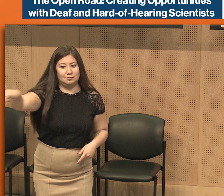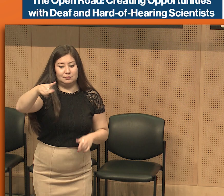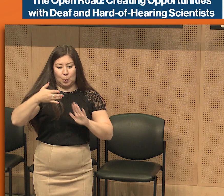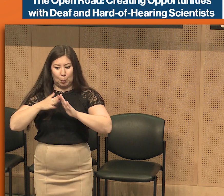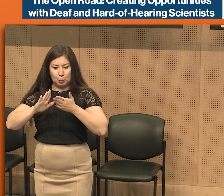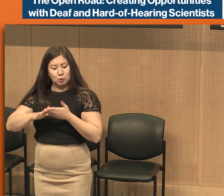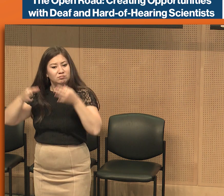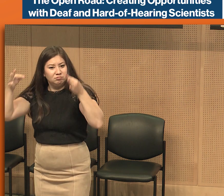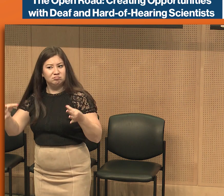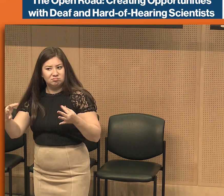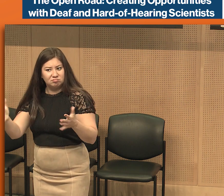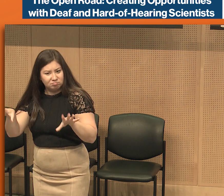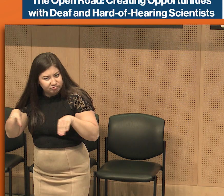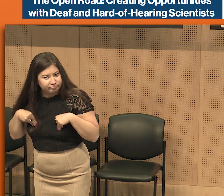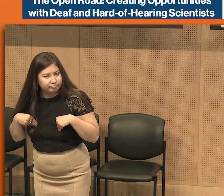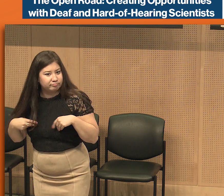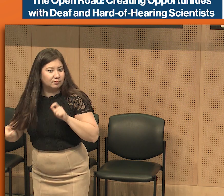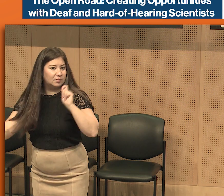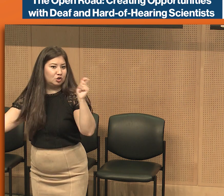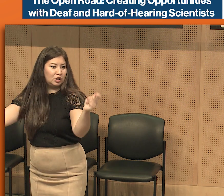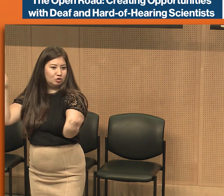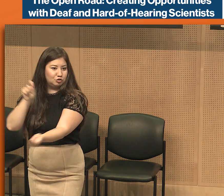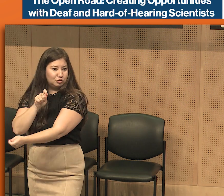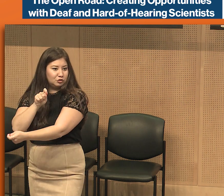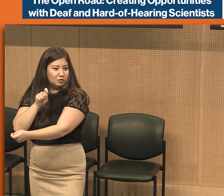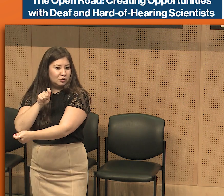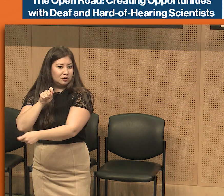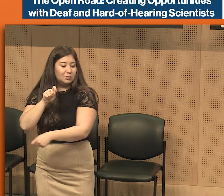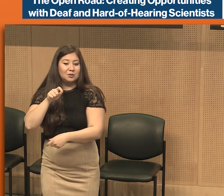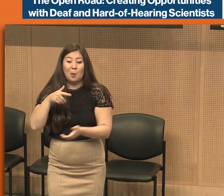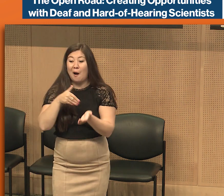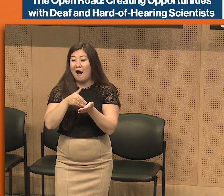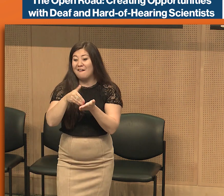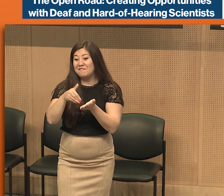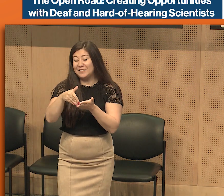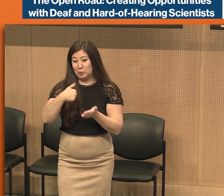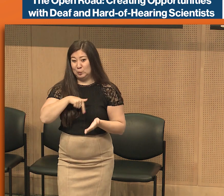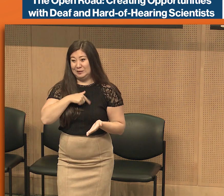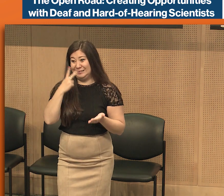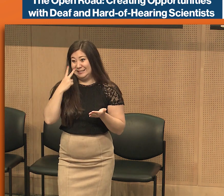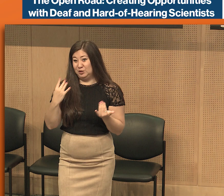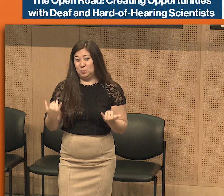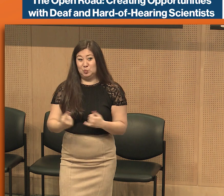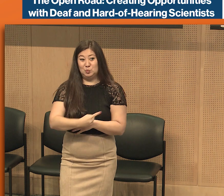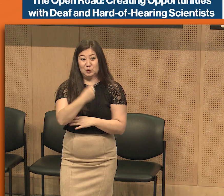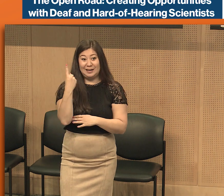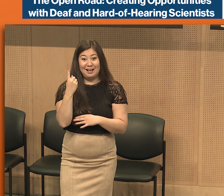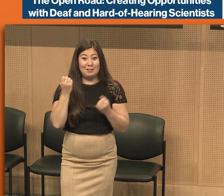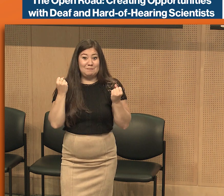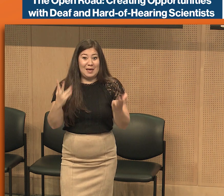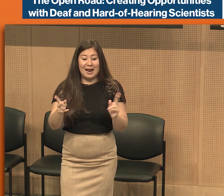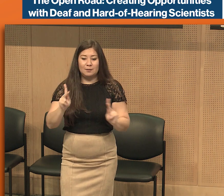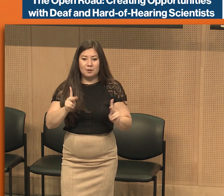and it's the community of users of that language that make the changes and evolution in the language.